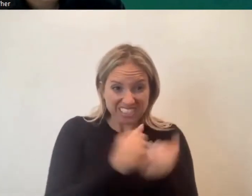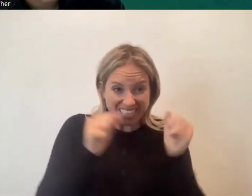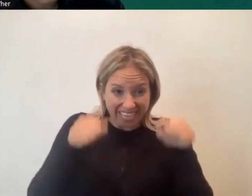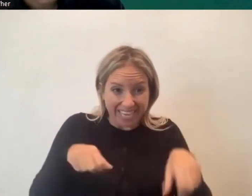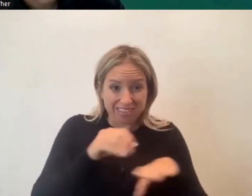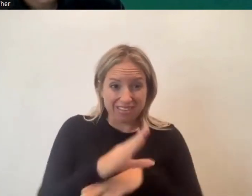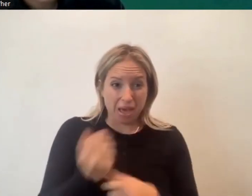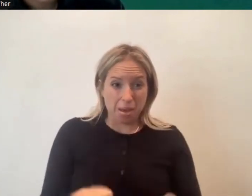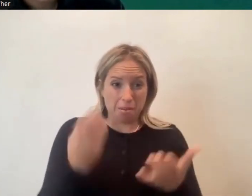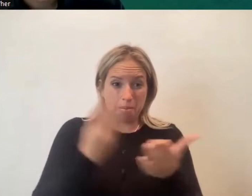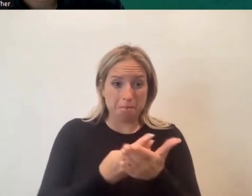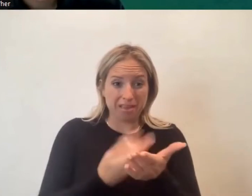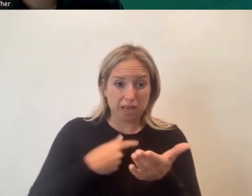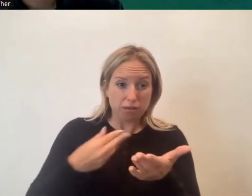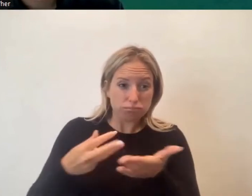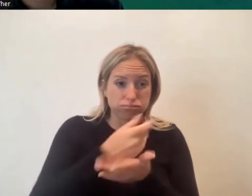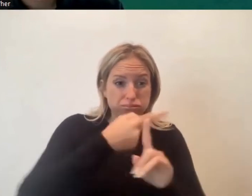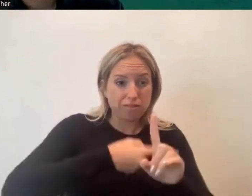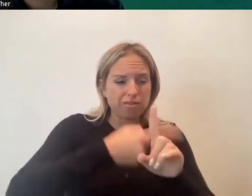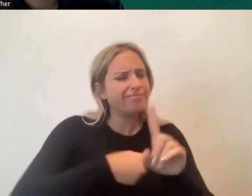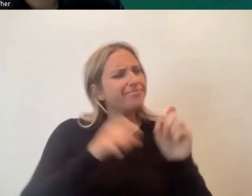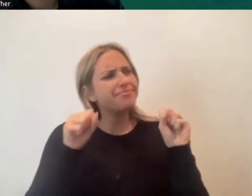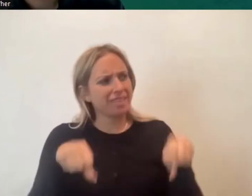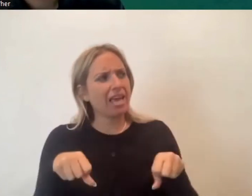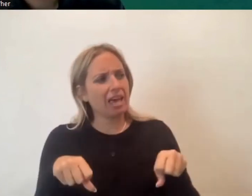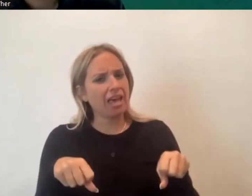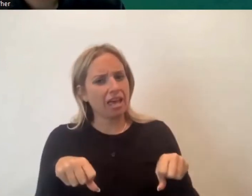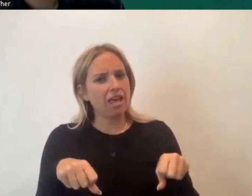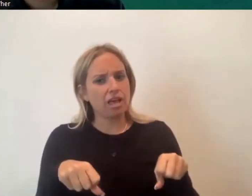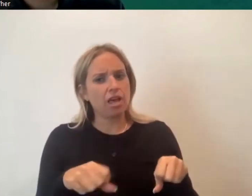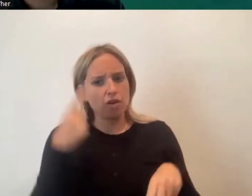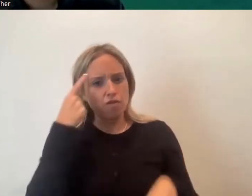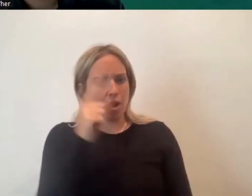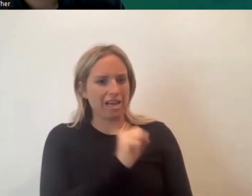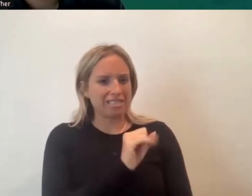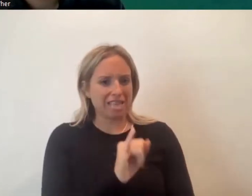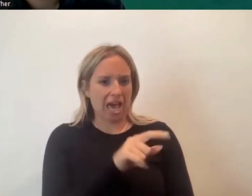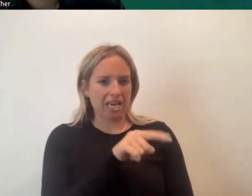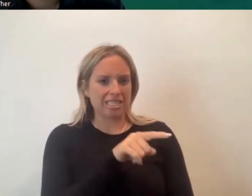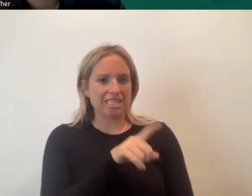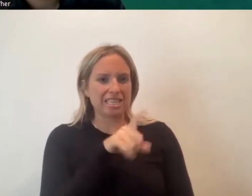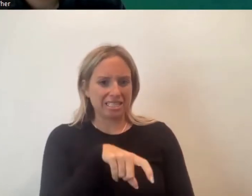Lanie: It can, especially for SSI, the need-based program.